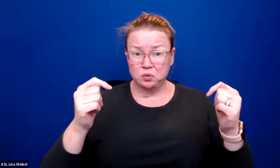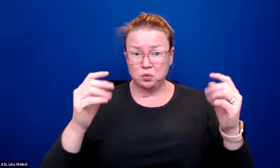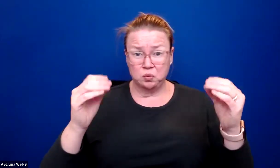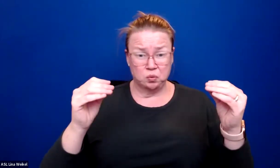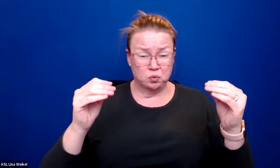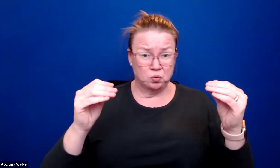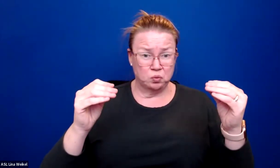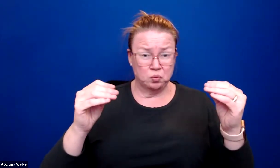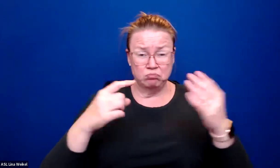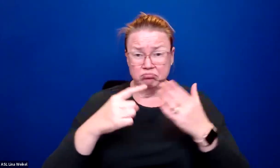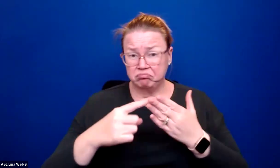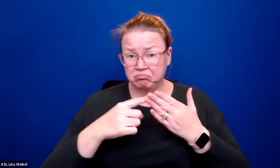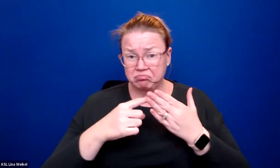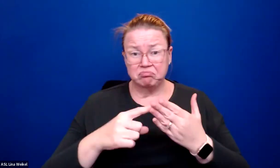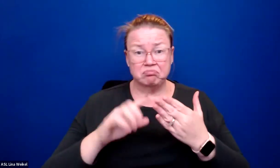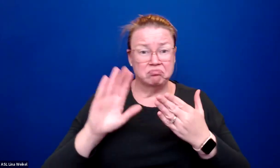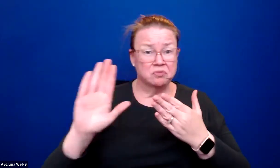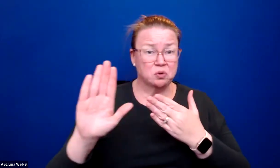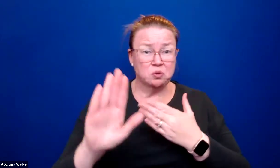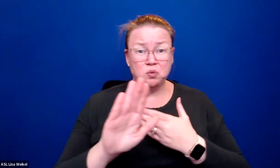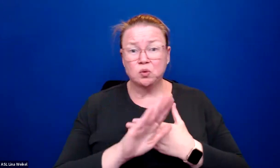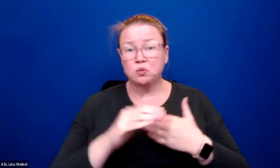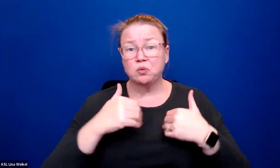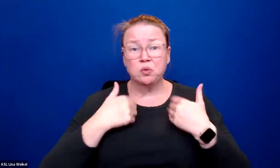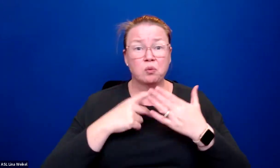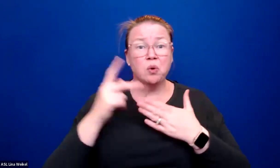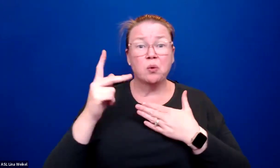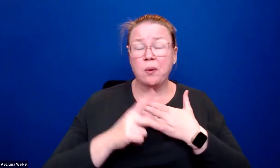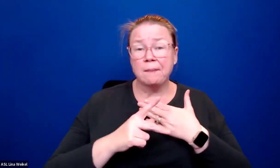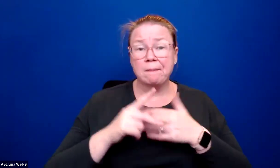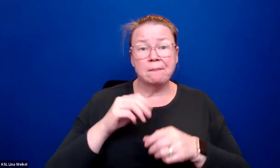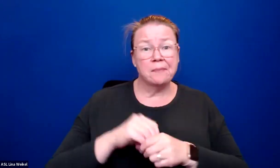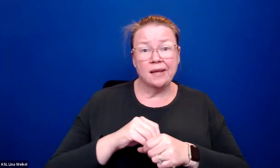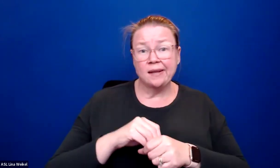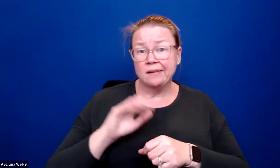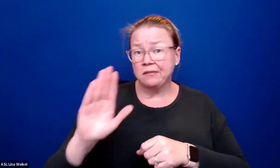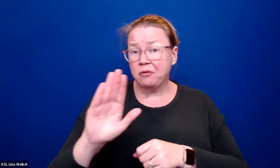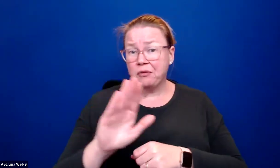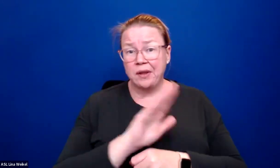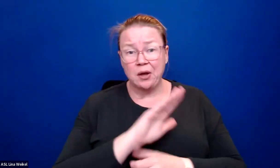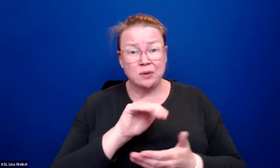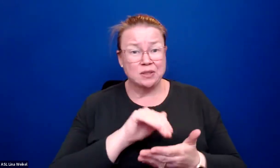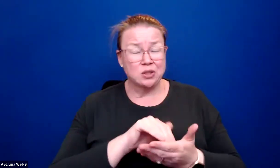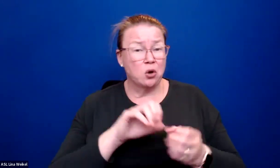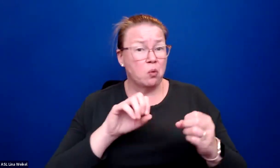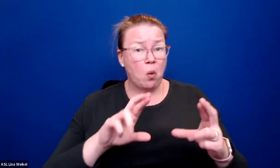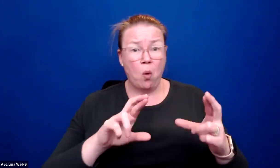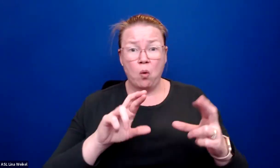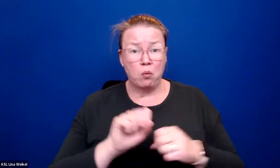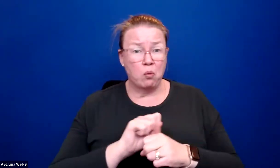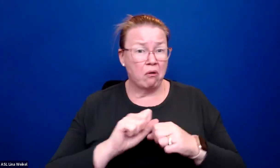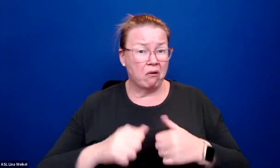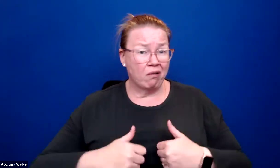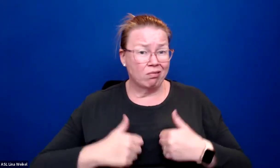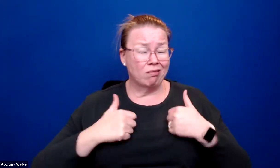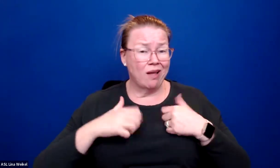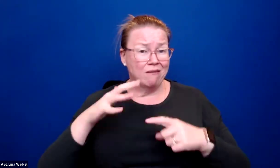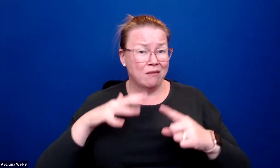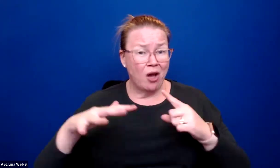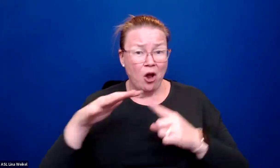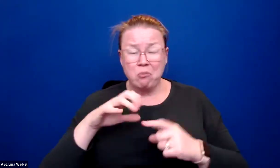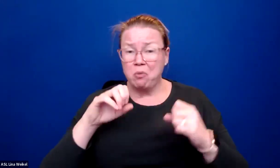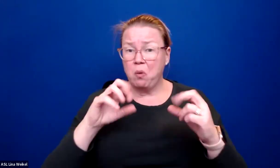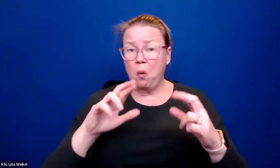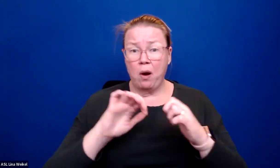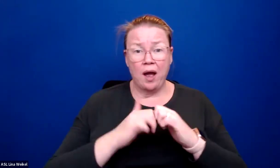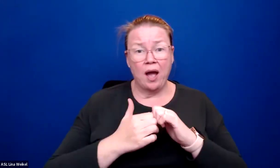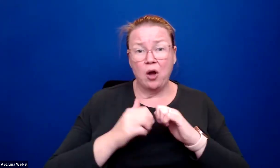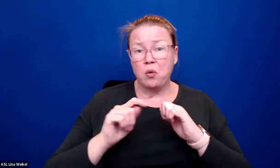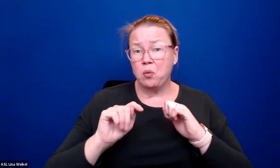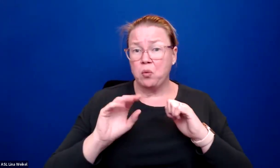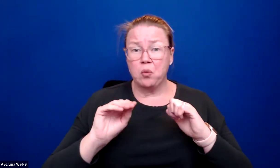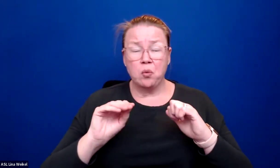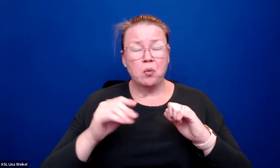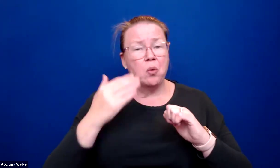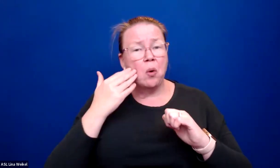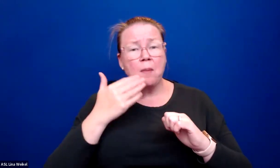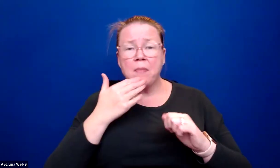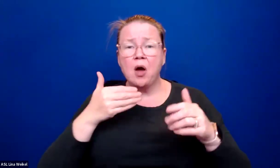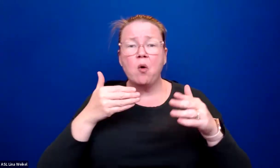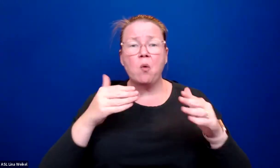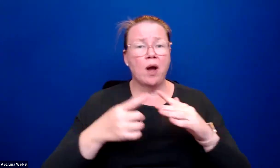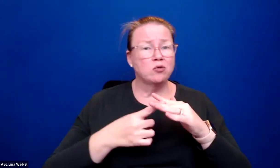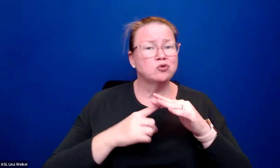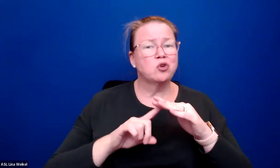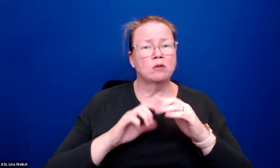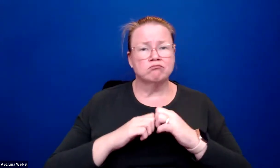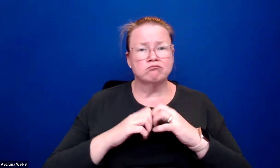Elissa w/ APRIL: discuss their own? You know youth programs in in their centers, or or work life, environment or how to. You know the best way to start a youth program